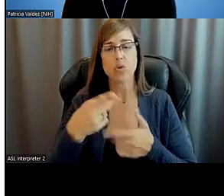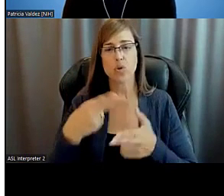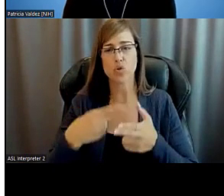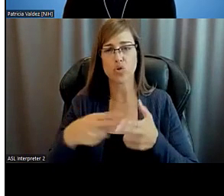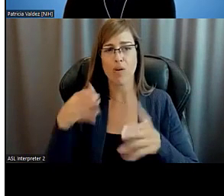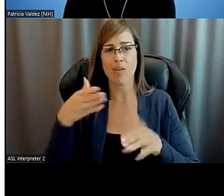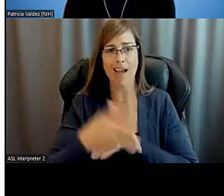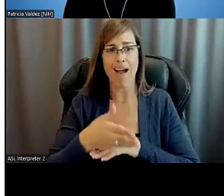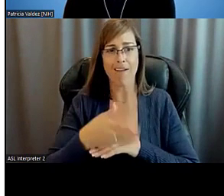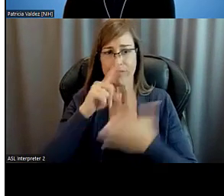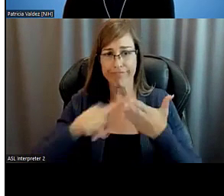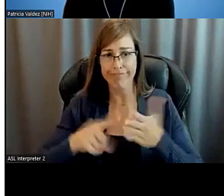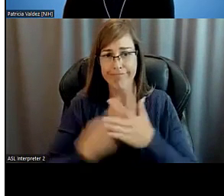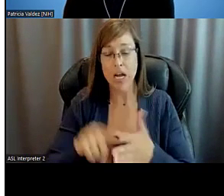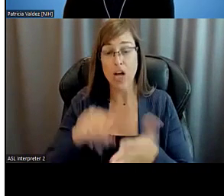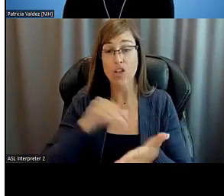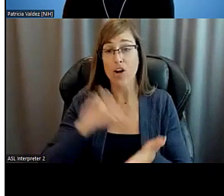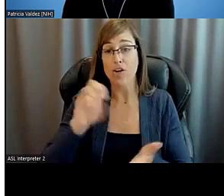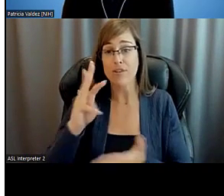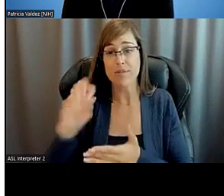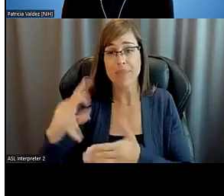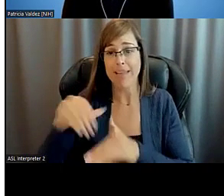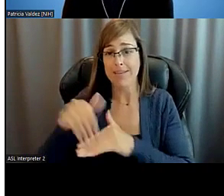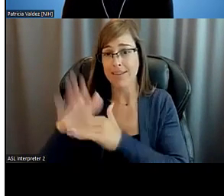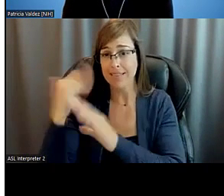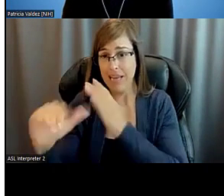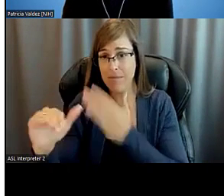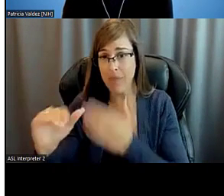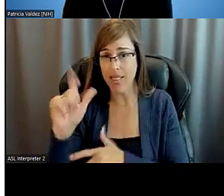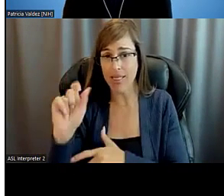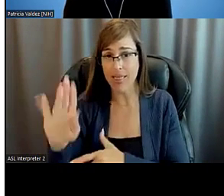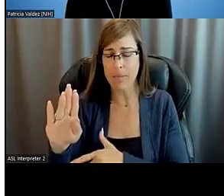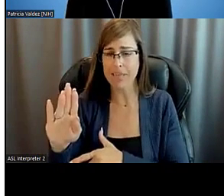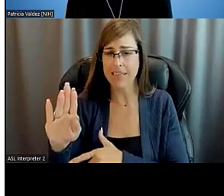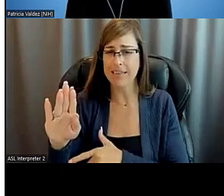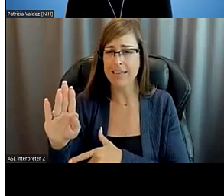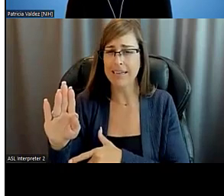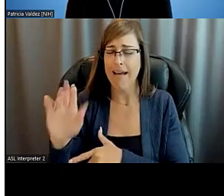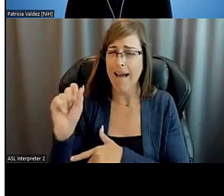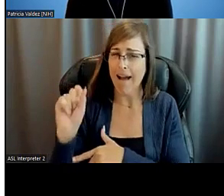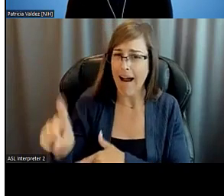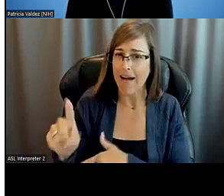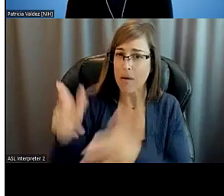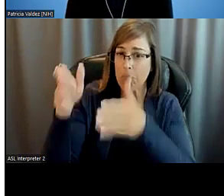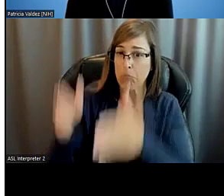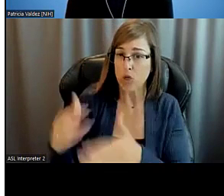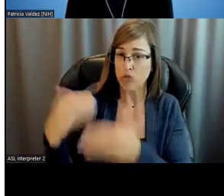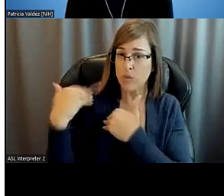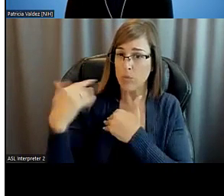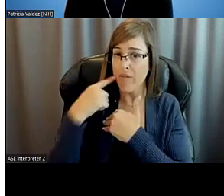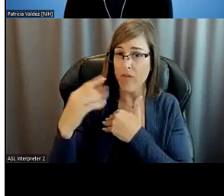Dr. Smith sends an e-mail to his lab asking that the person responsible for the data falsification come forward